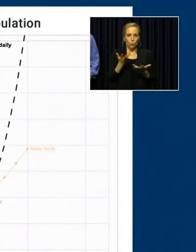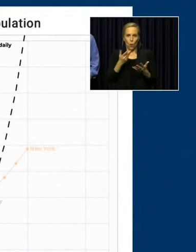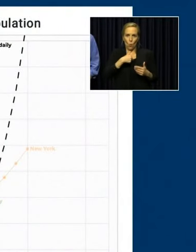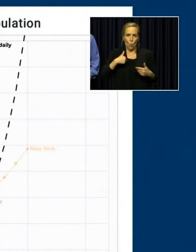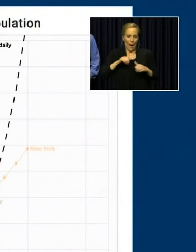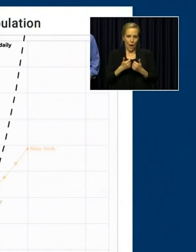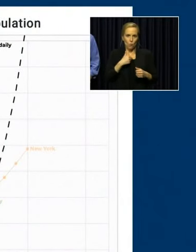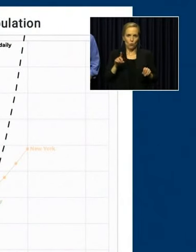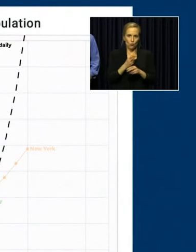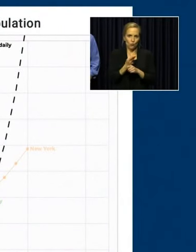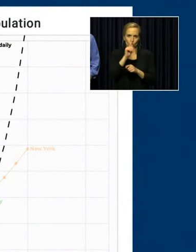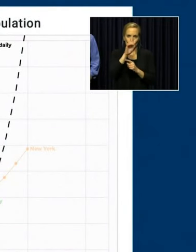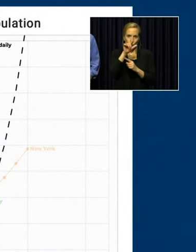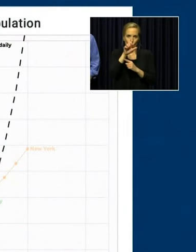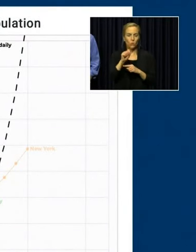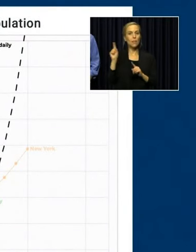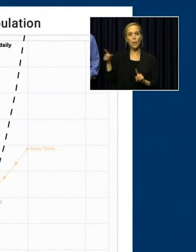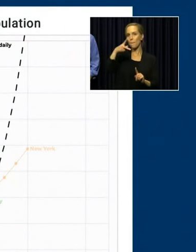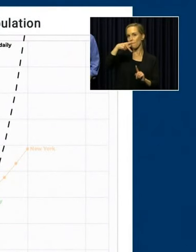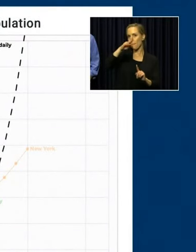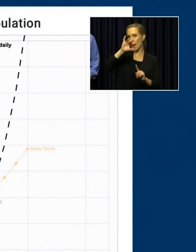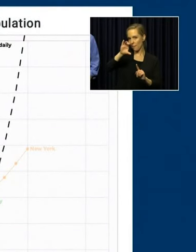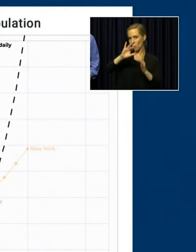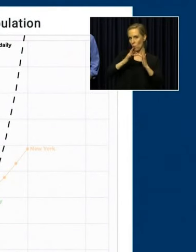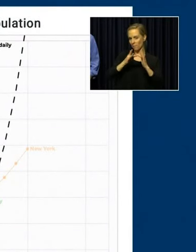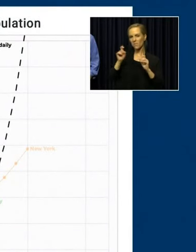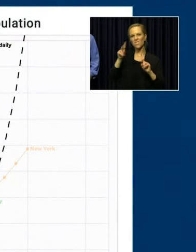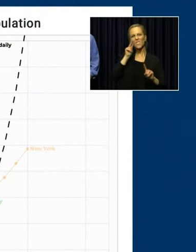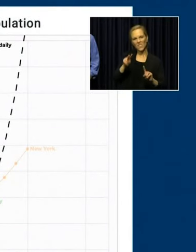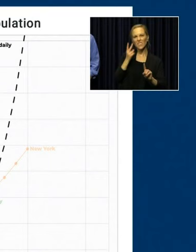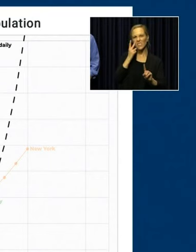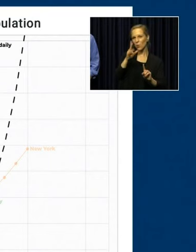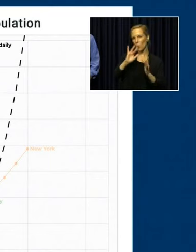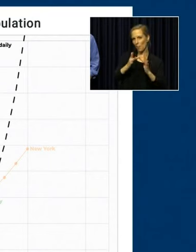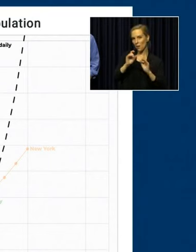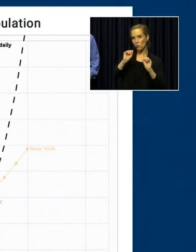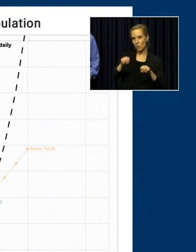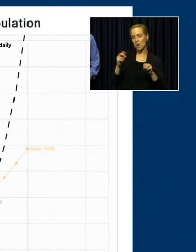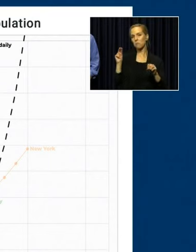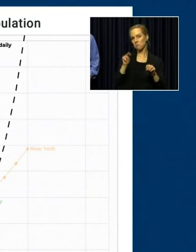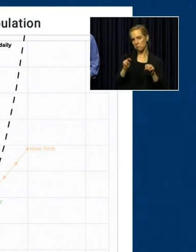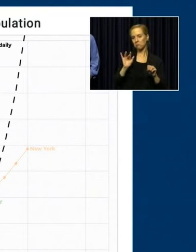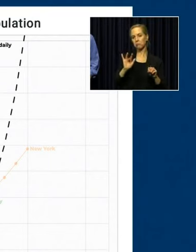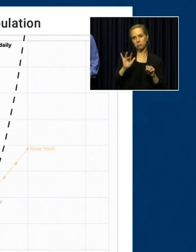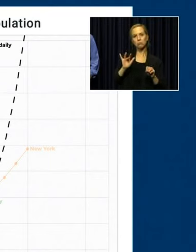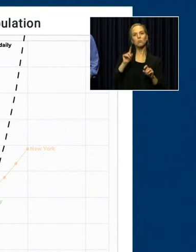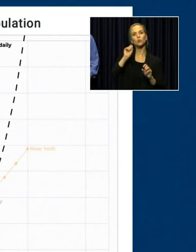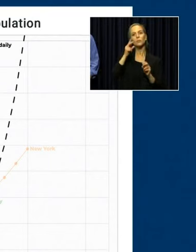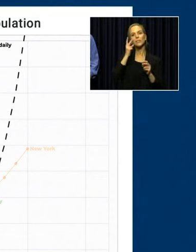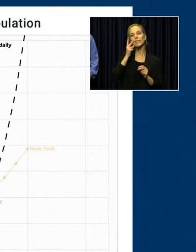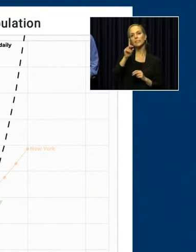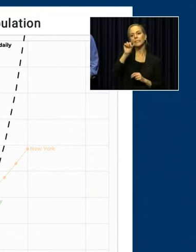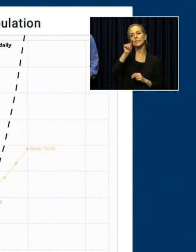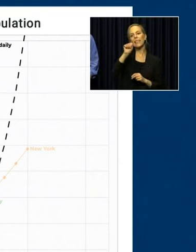IES THAT TIME WHERE BEING AT THE BOTTOM IS BEING THE BEST. AND SO YOU SHOULD CELEBRATE THE WORK THAT TEAM KENTUCKY DID.